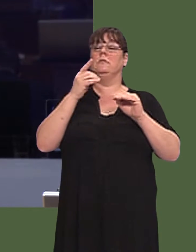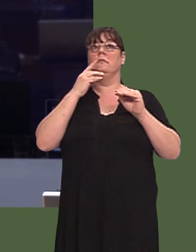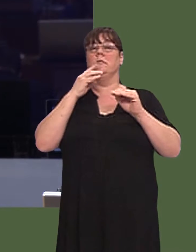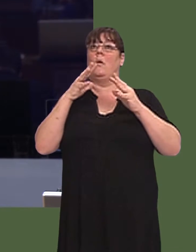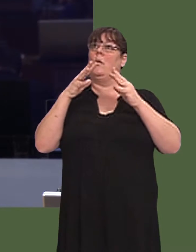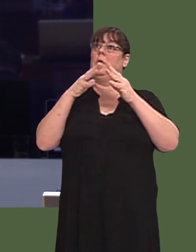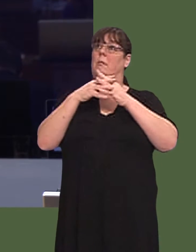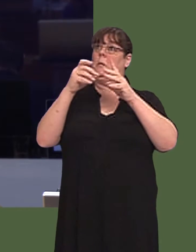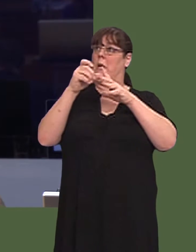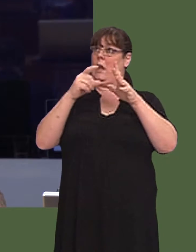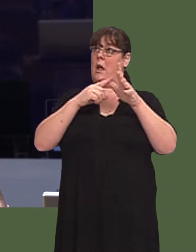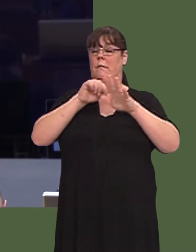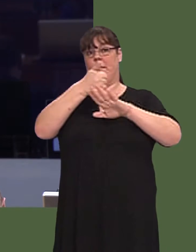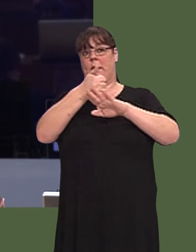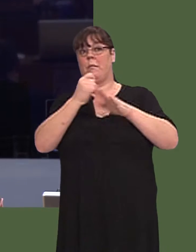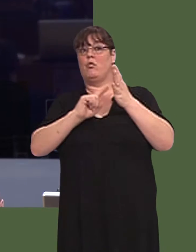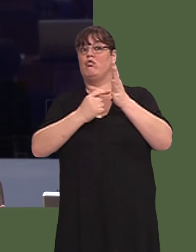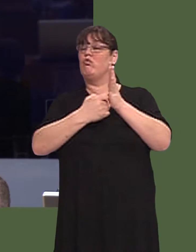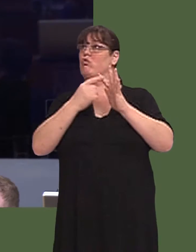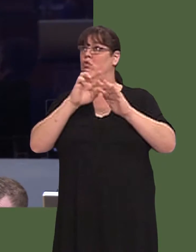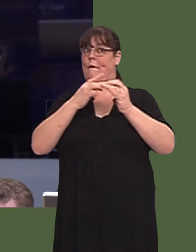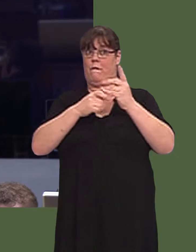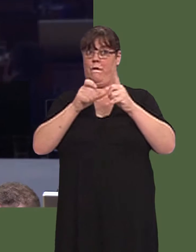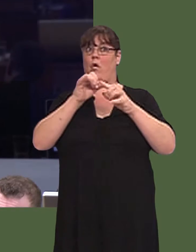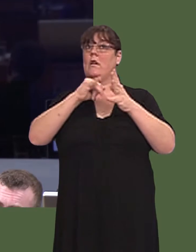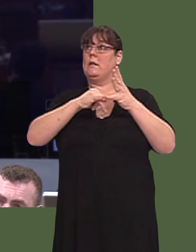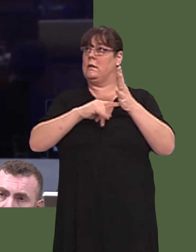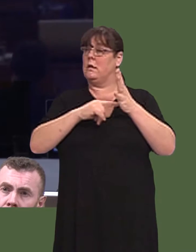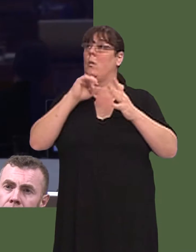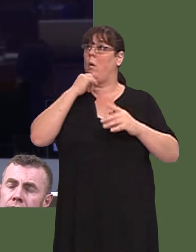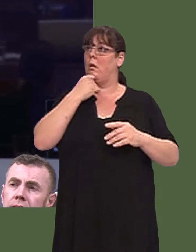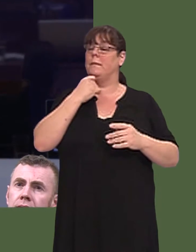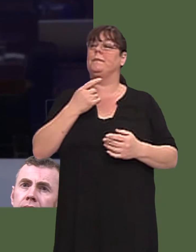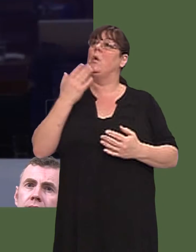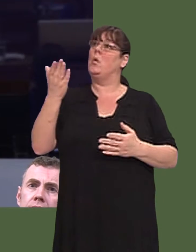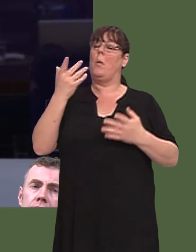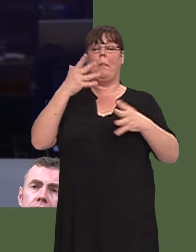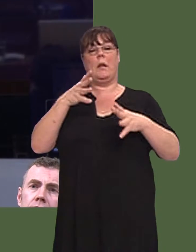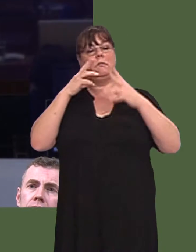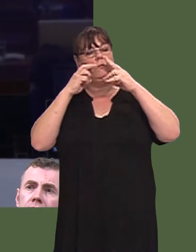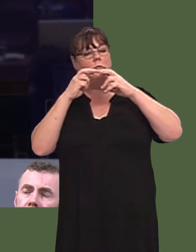Having seen the paper that you mentioned and how the location was selected, the criteria